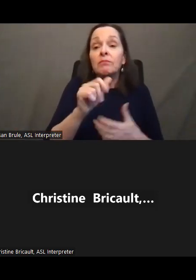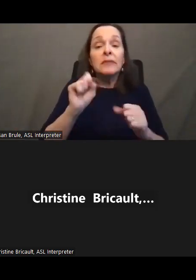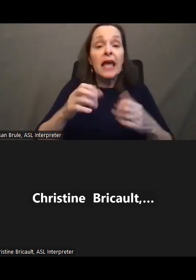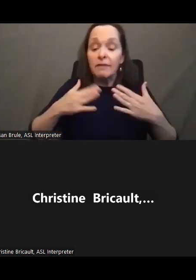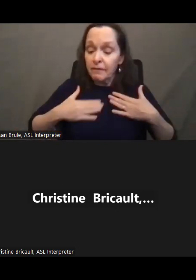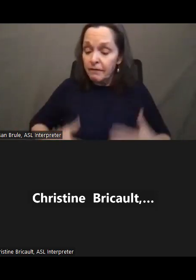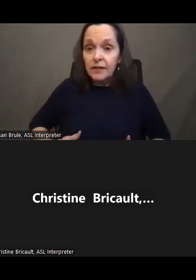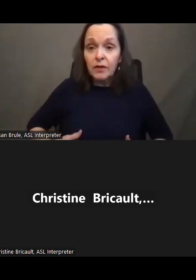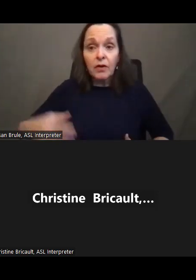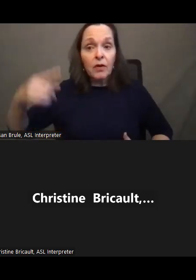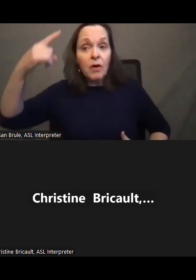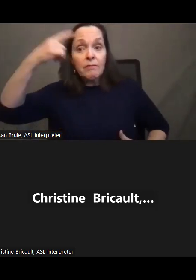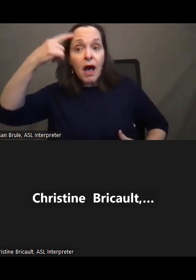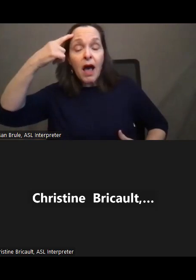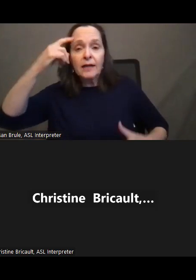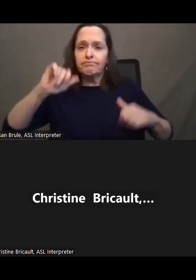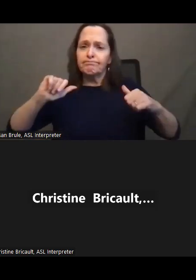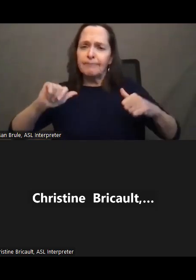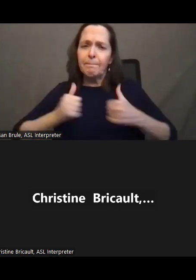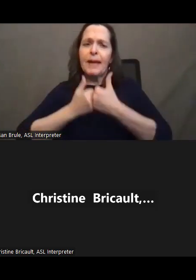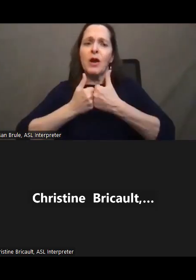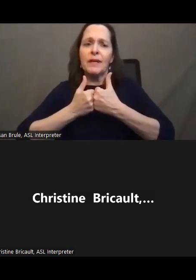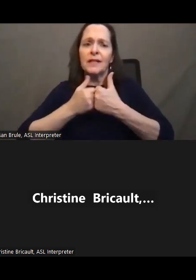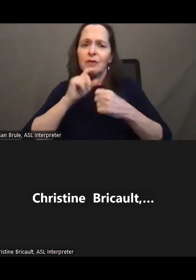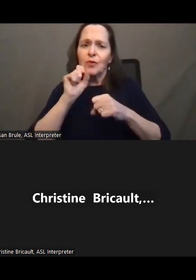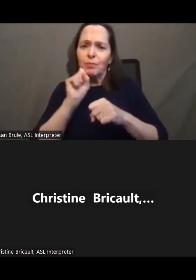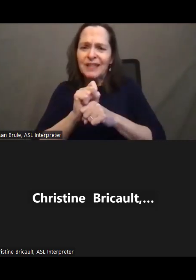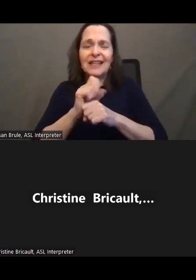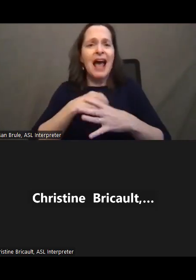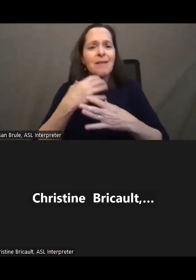That definition really has three parts. So we're going to be looking for three things.